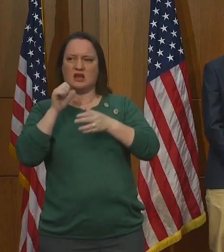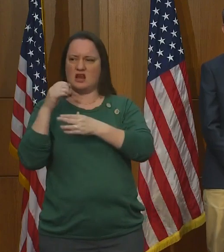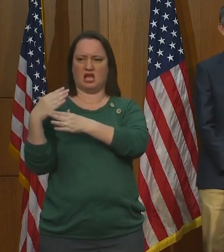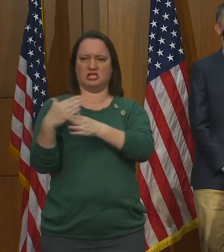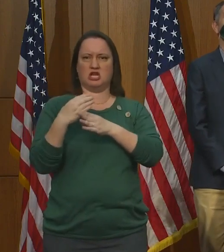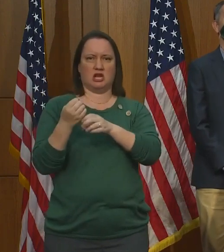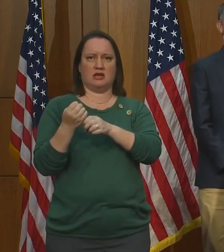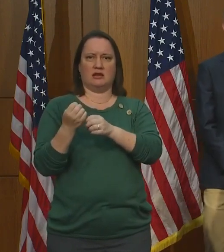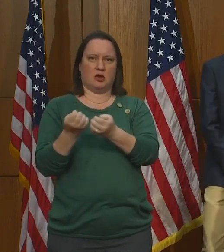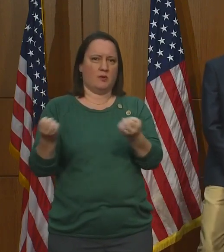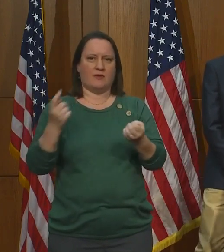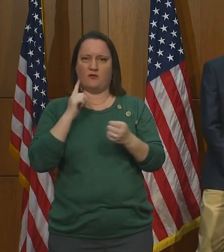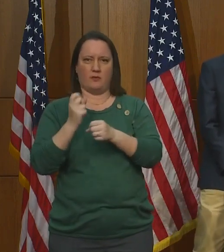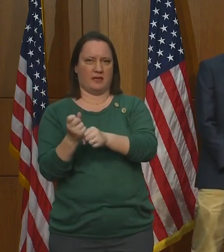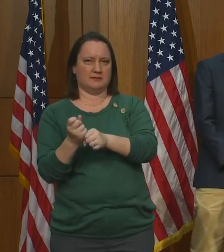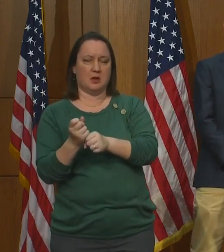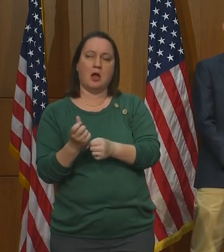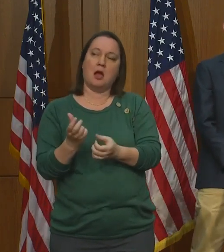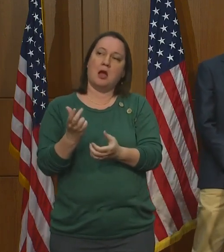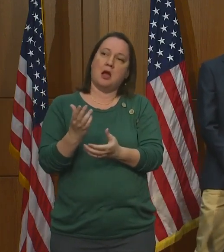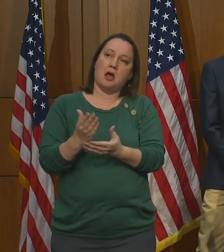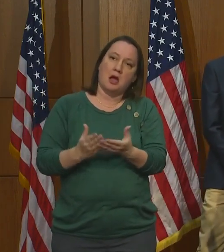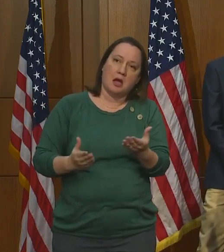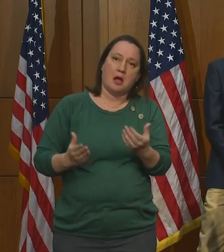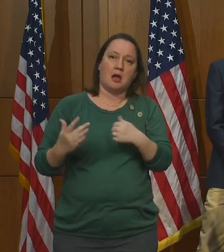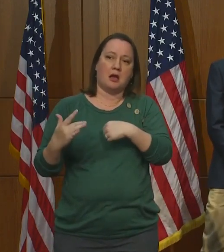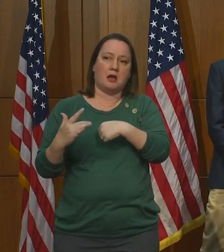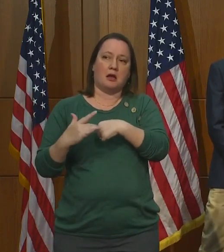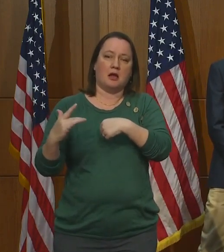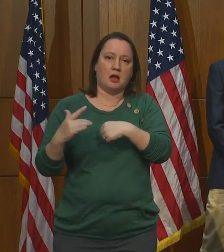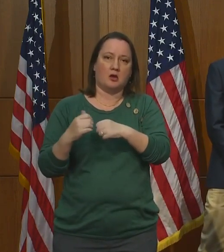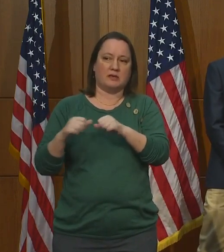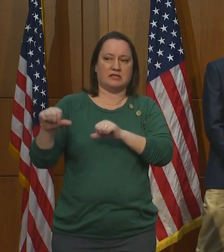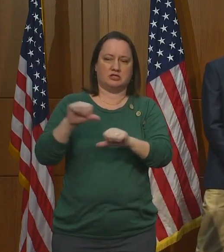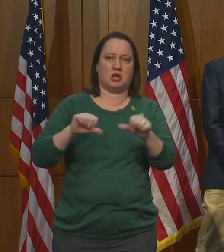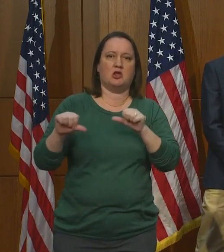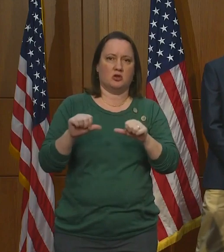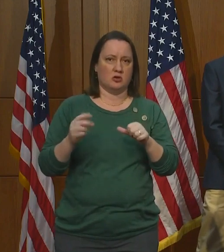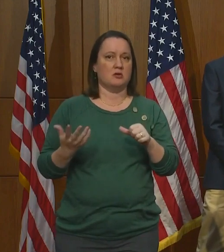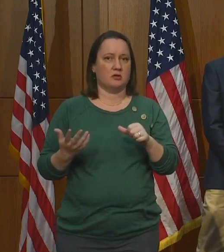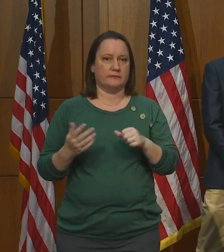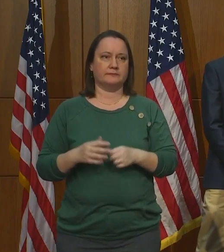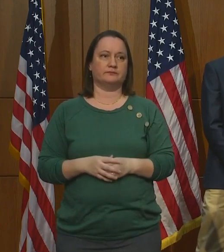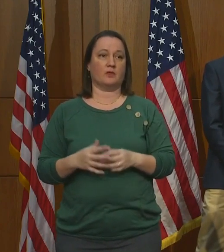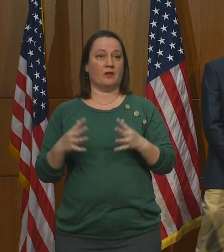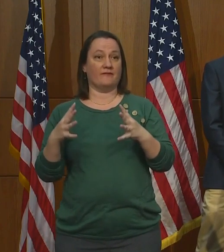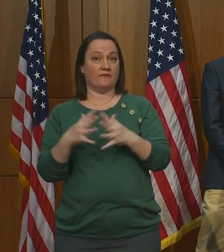GO UP WE ALL SHARE TO MOMENT WE